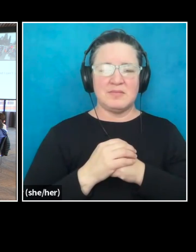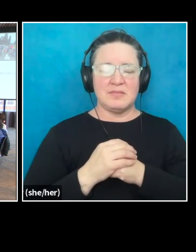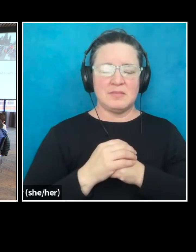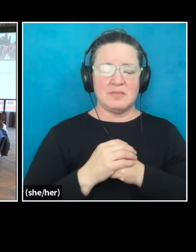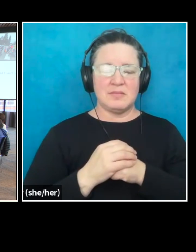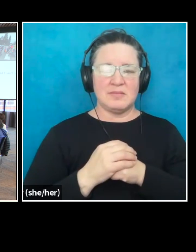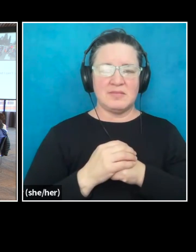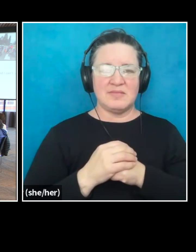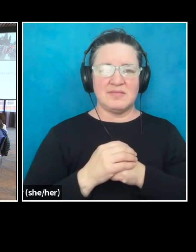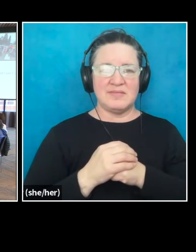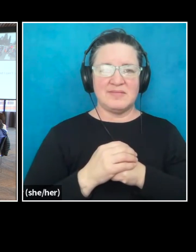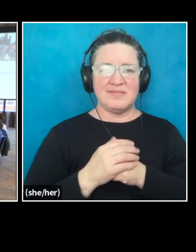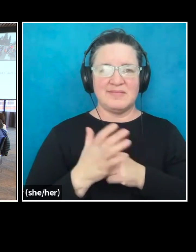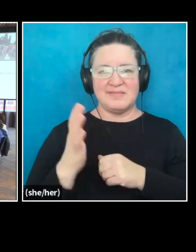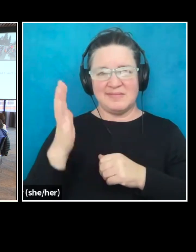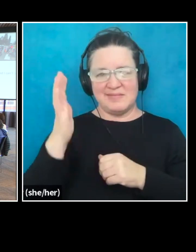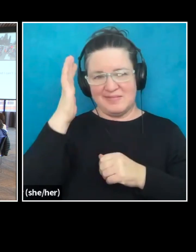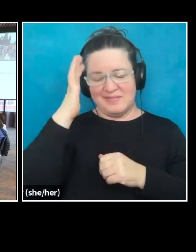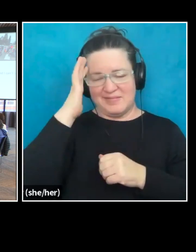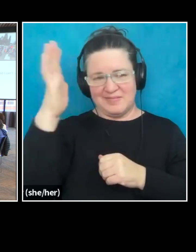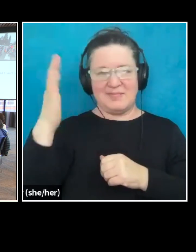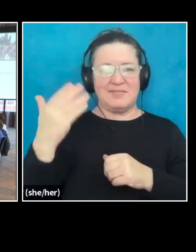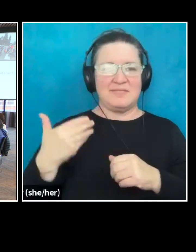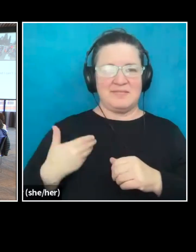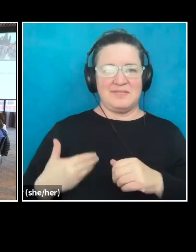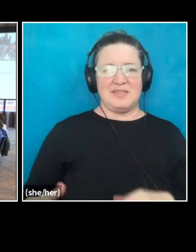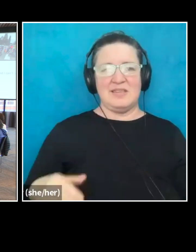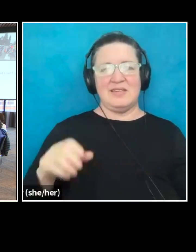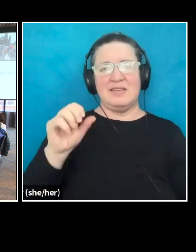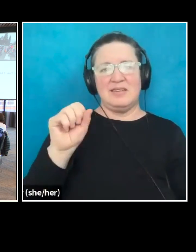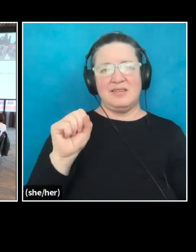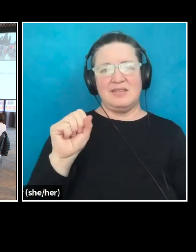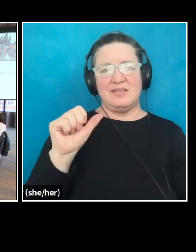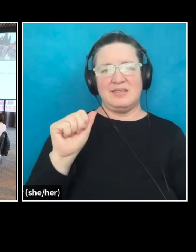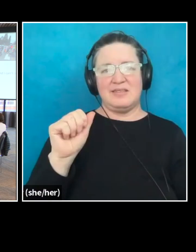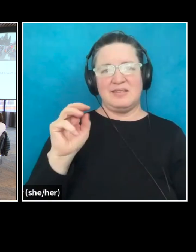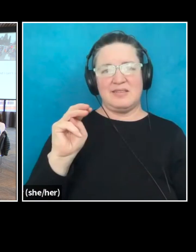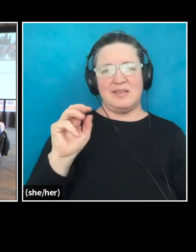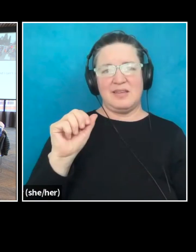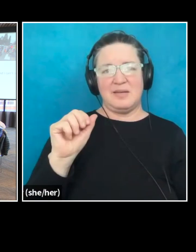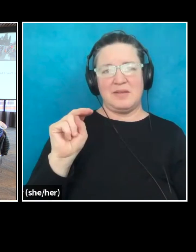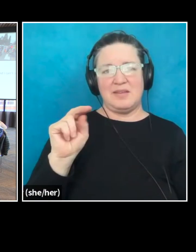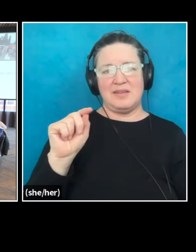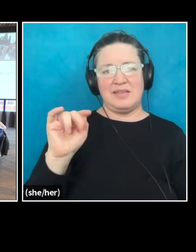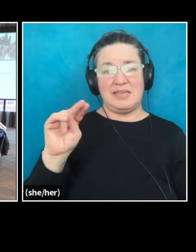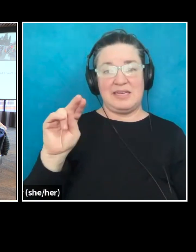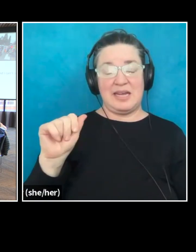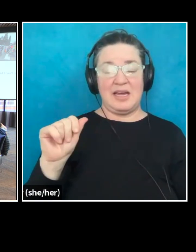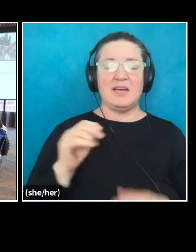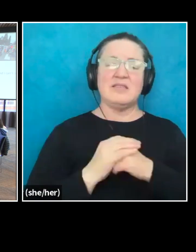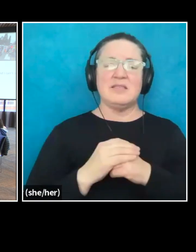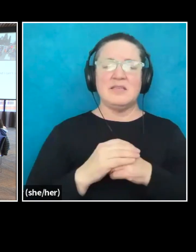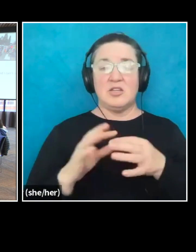Hi. Uh, I'm Sonatina. Um, and Micah is quote, "So, they can't see us and I can't see them. That's